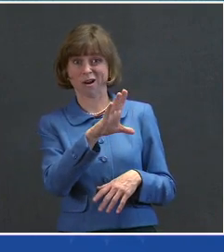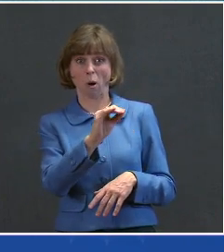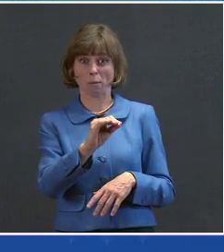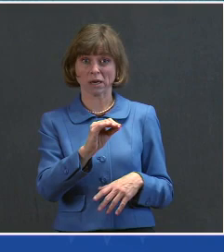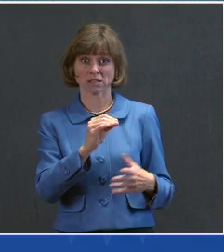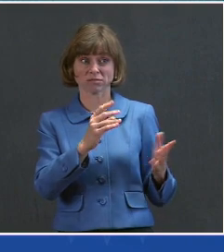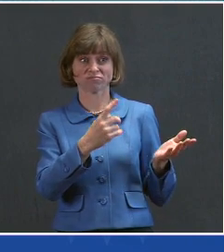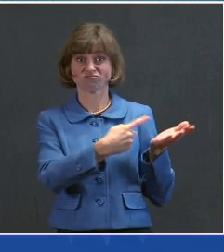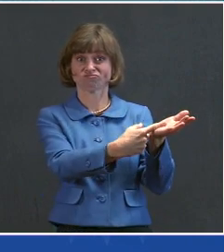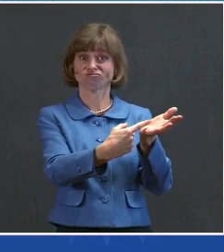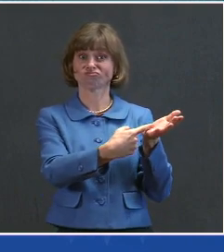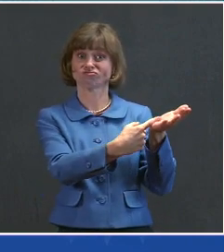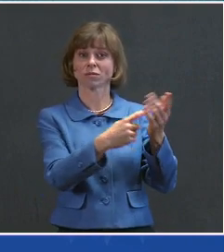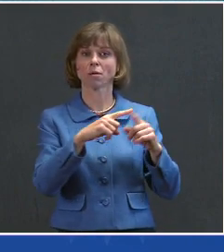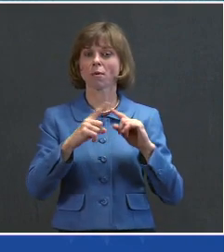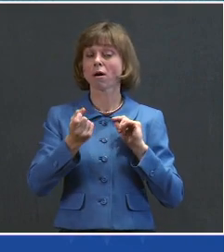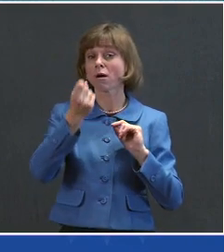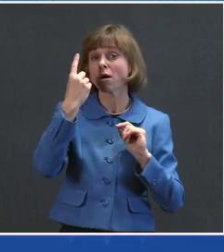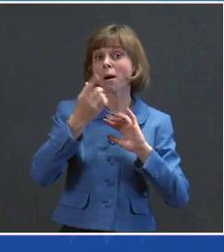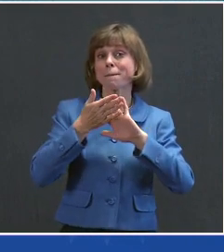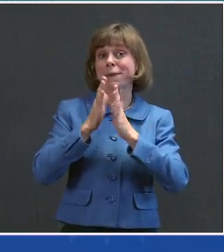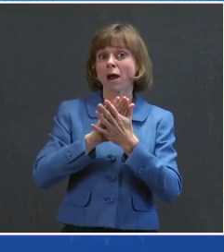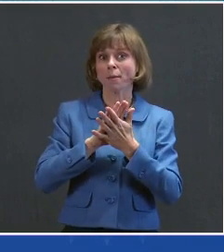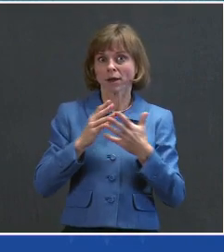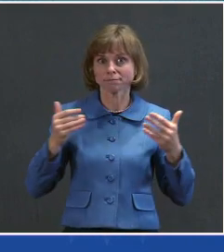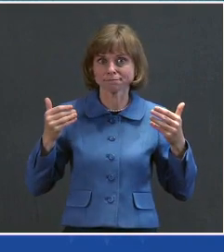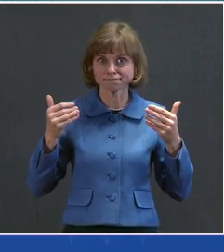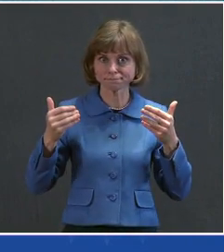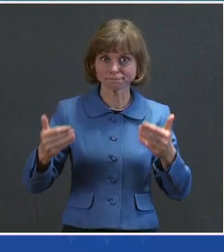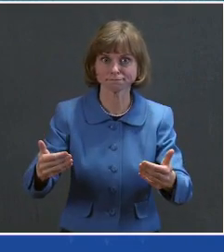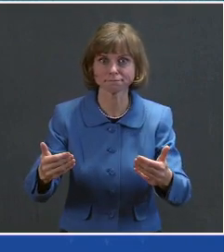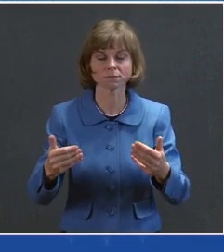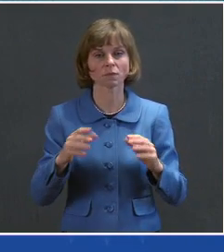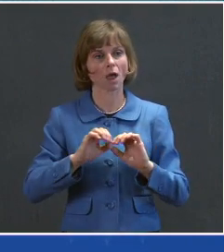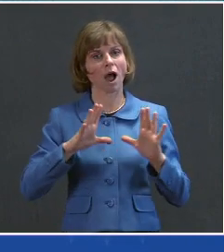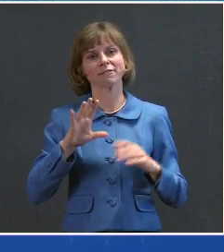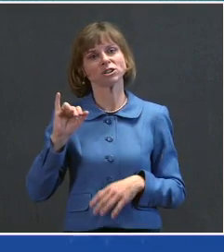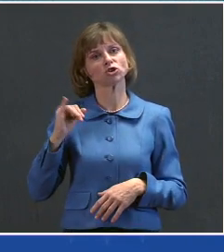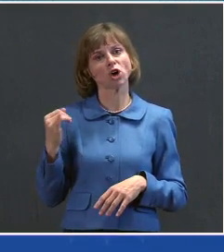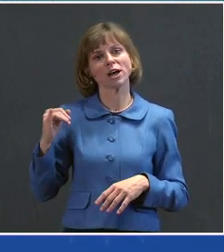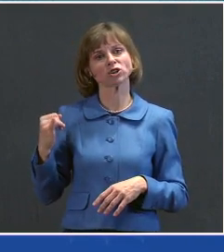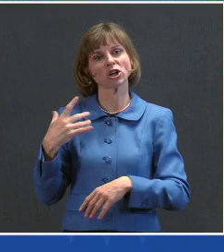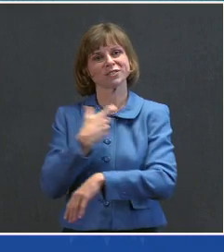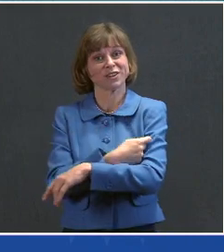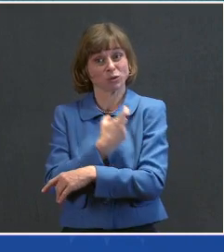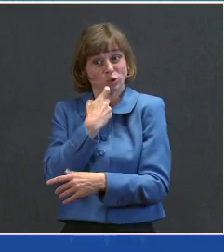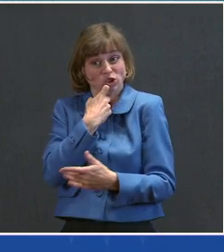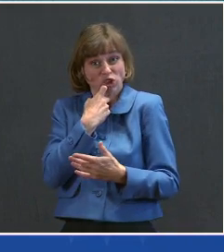but in terms of getting it to a point -- and obviously, the Johnson & Johnson vaccine was only approved last weekend -- right? --